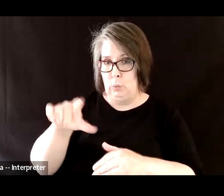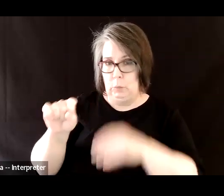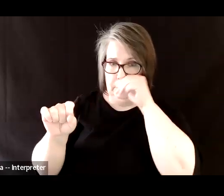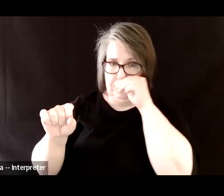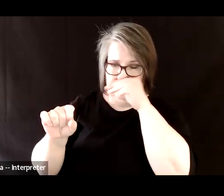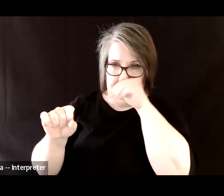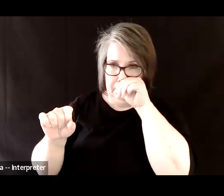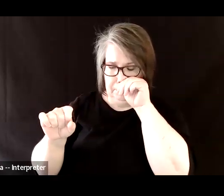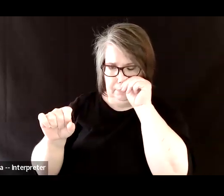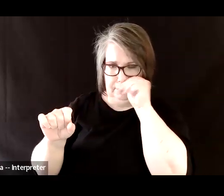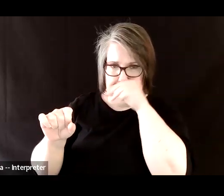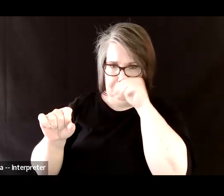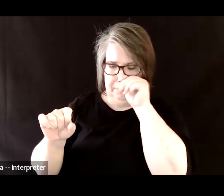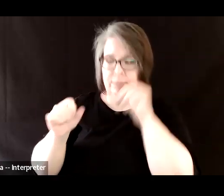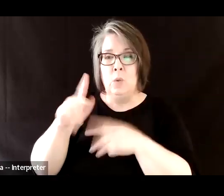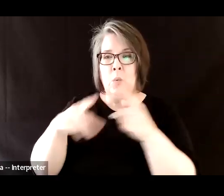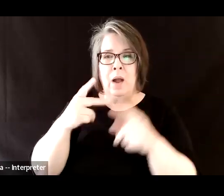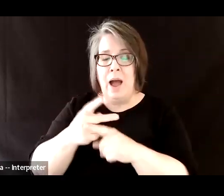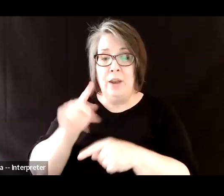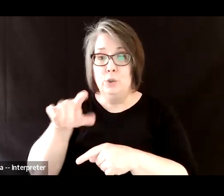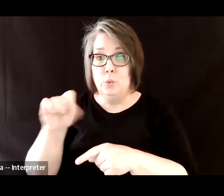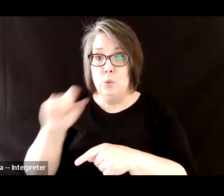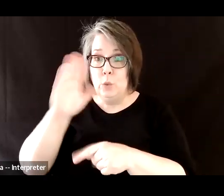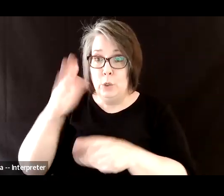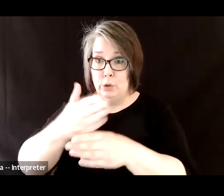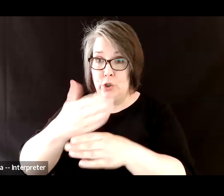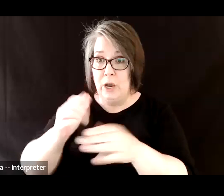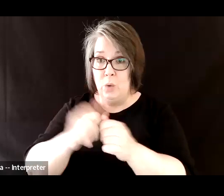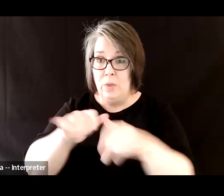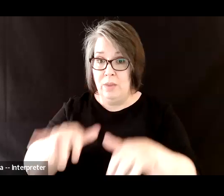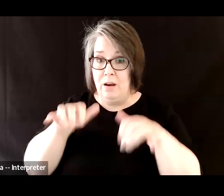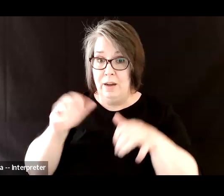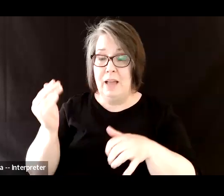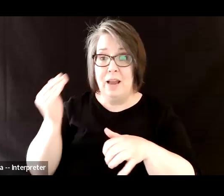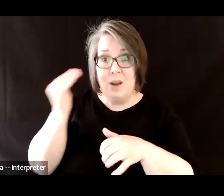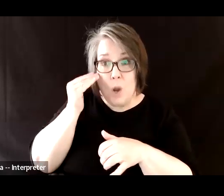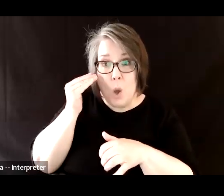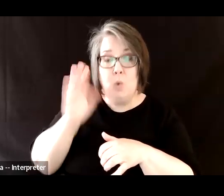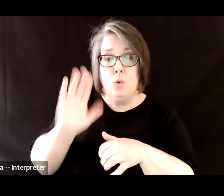What tools are you going to be showing up with your audience and no some of the settings that are available to you there.